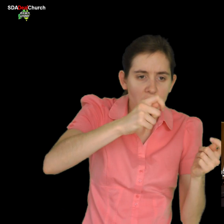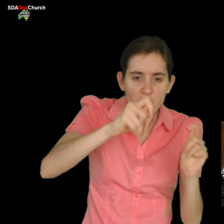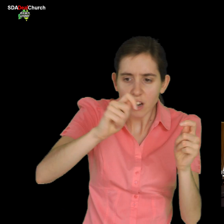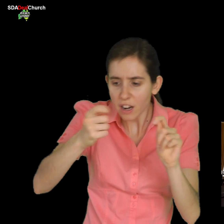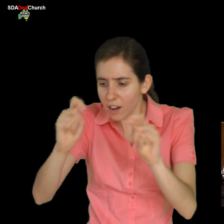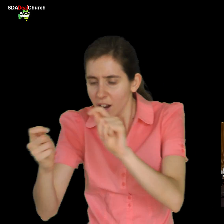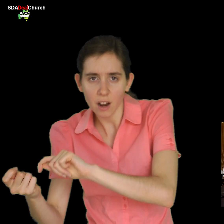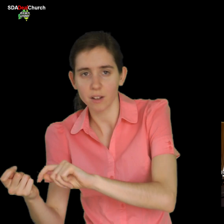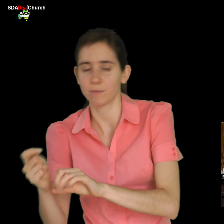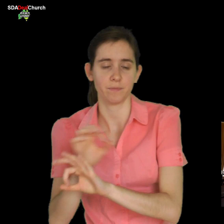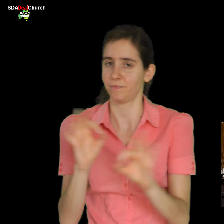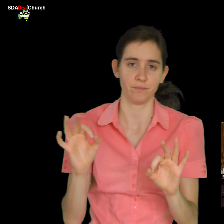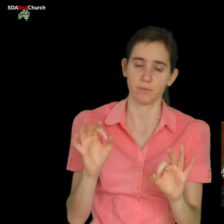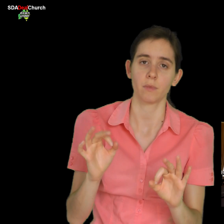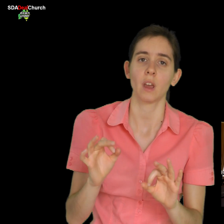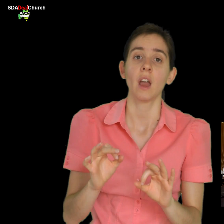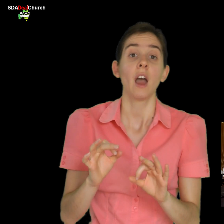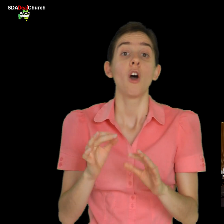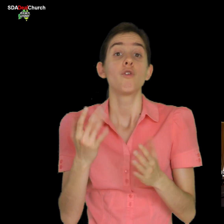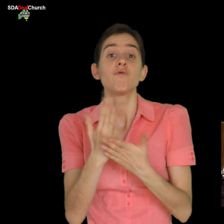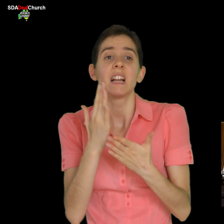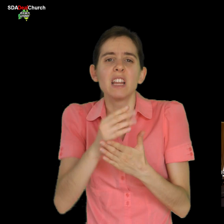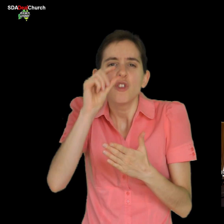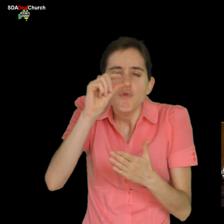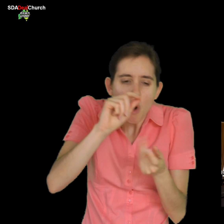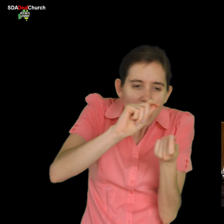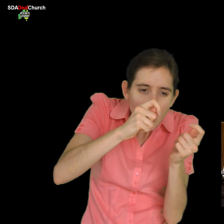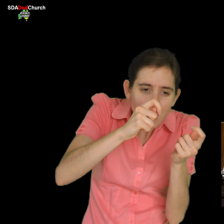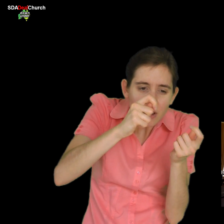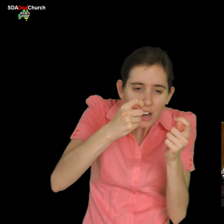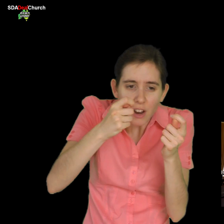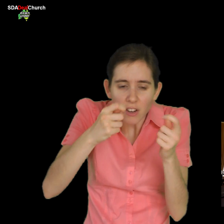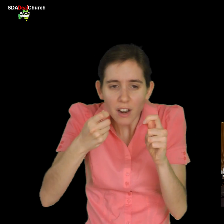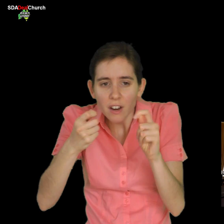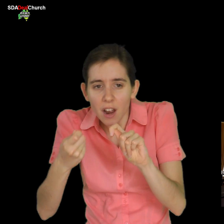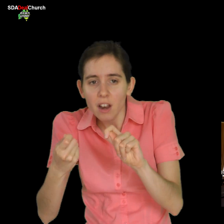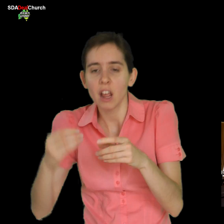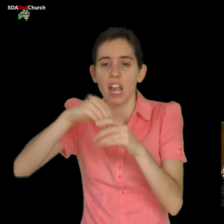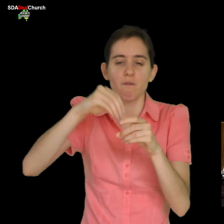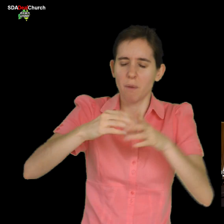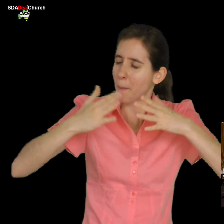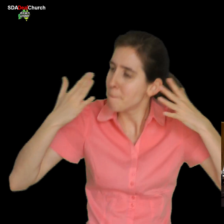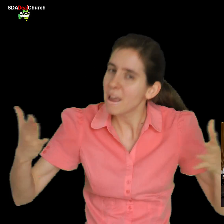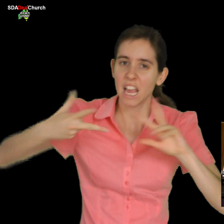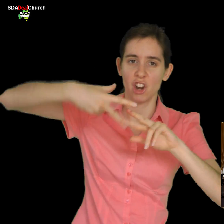Even the smallest steps would require such huge genetic changes that many